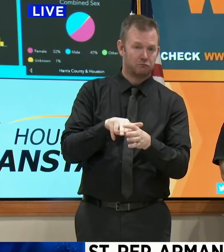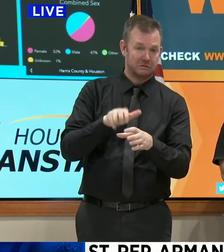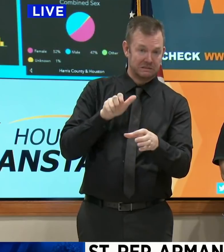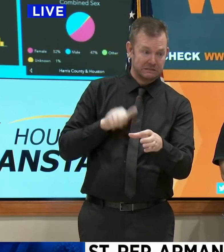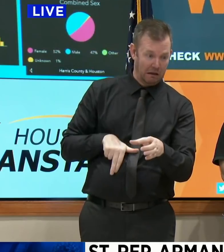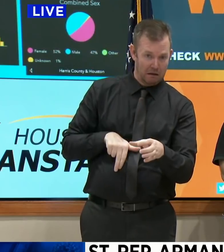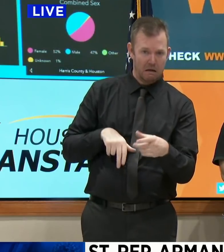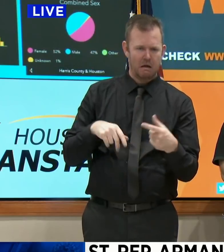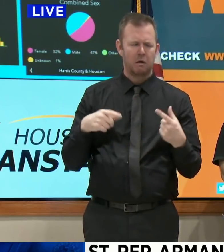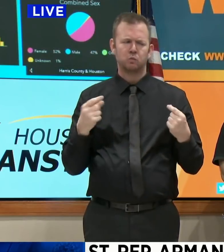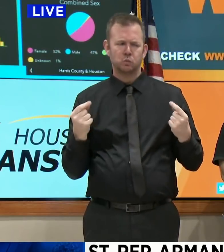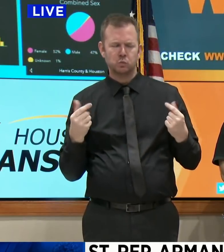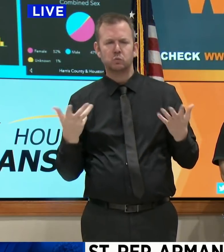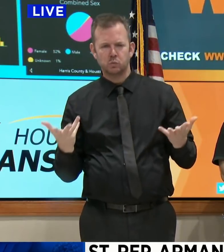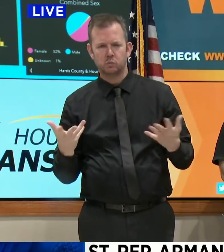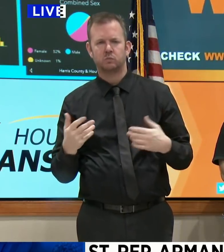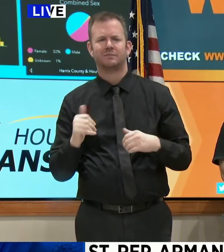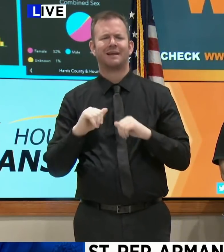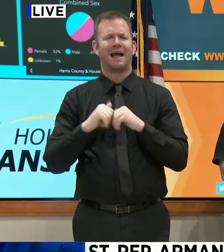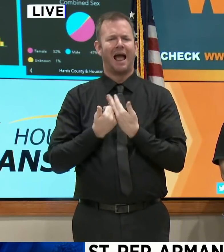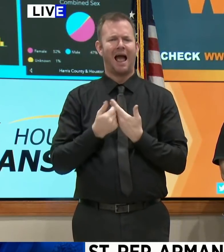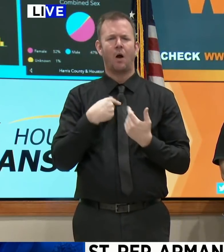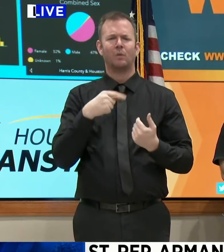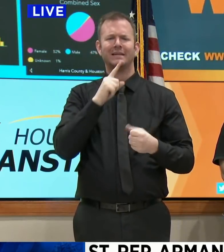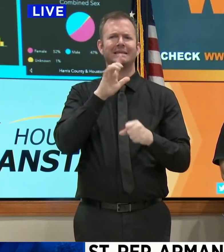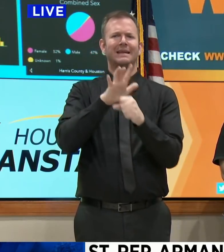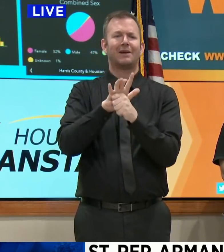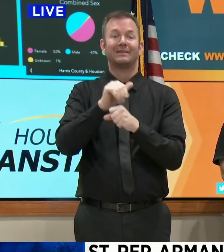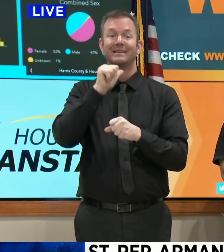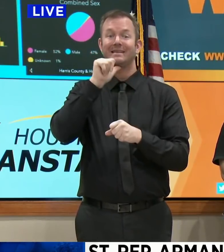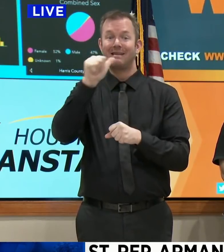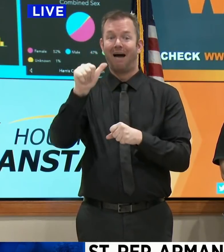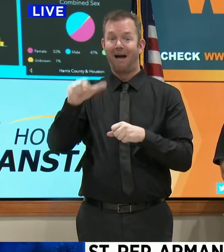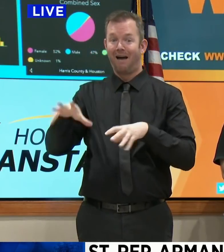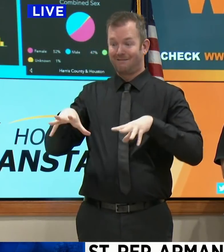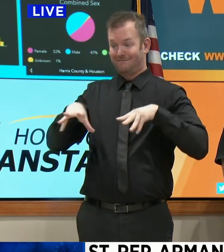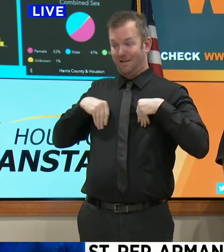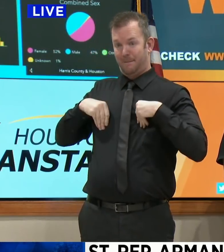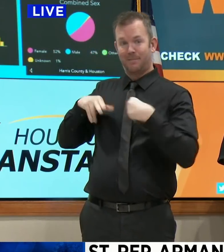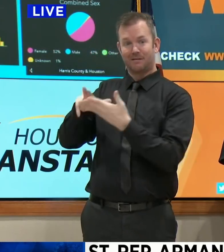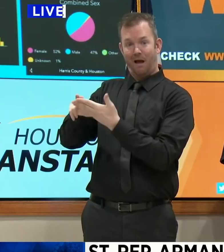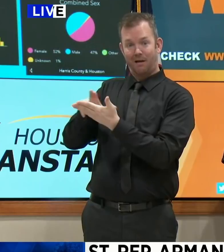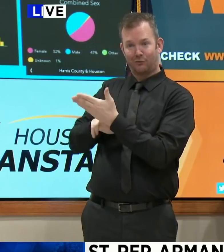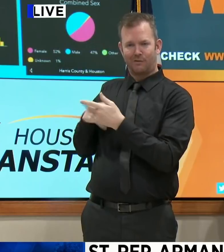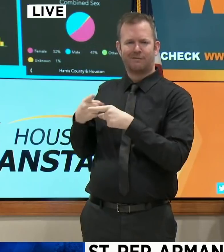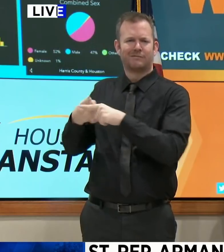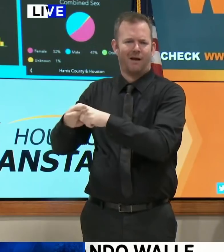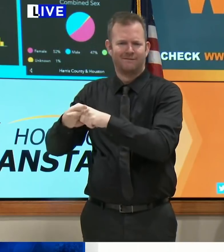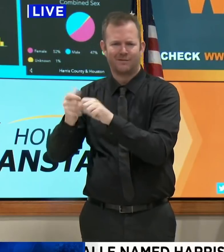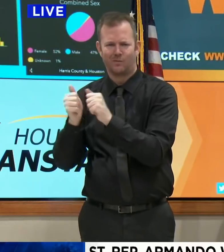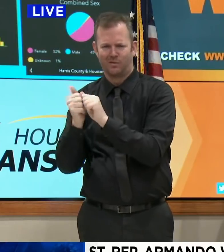Sure it’s a great question Sure it’s a great question of will not be paid this is an of will not be paid this is an unpaid position. My law unpaid position. My law practice is actually has